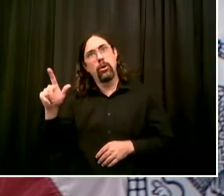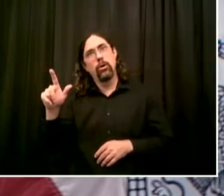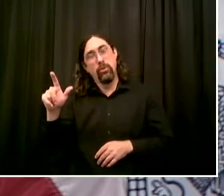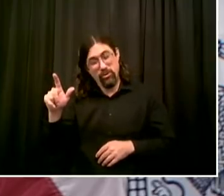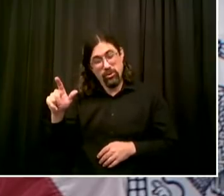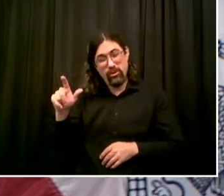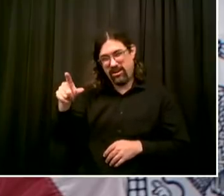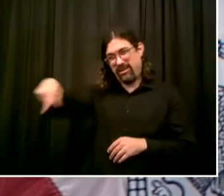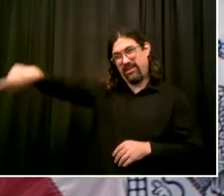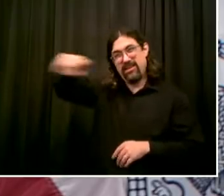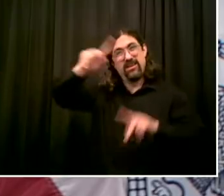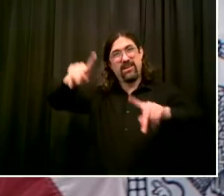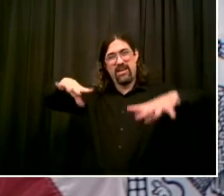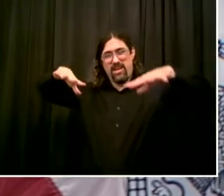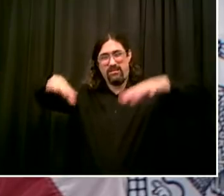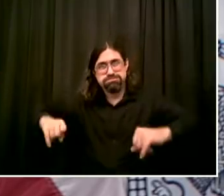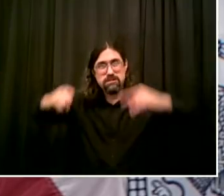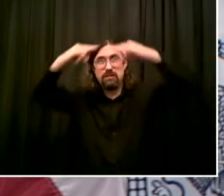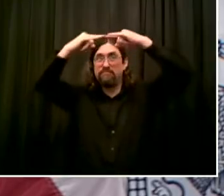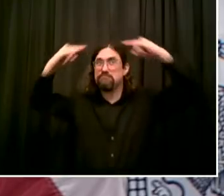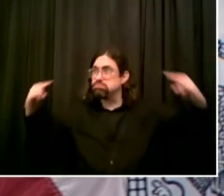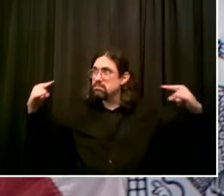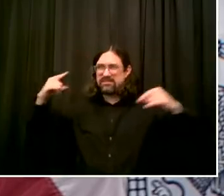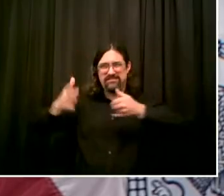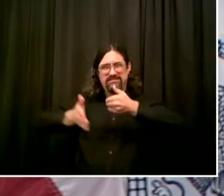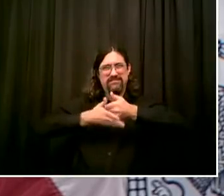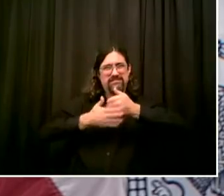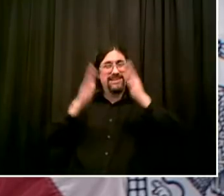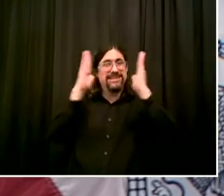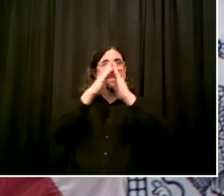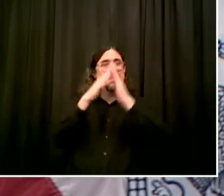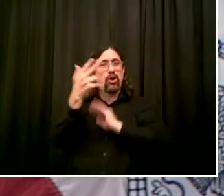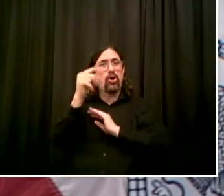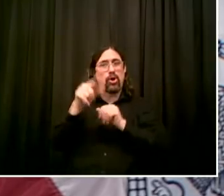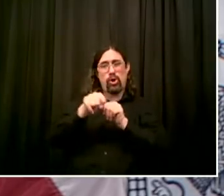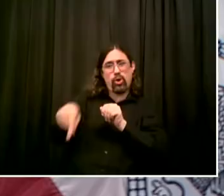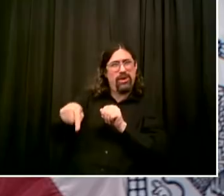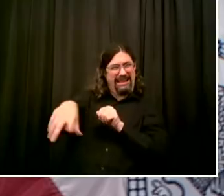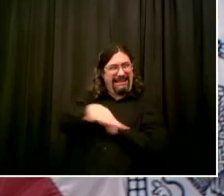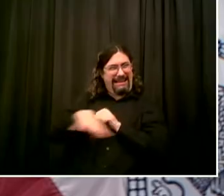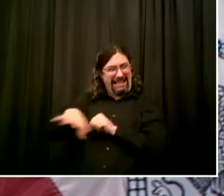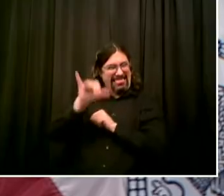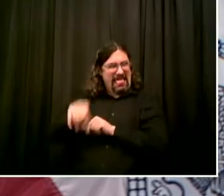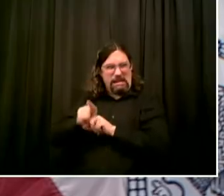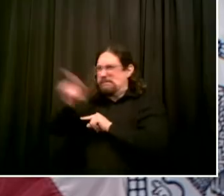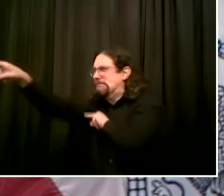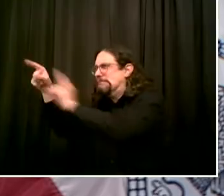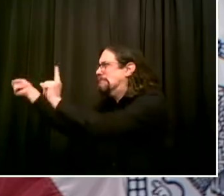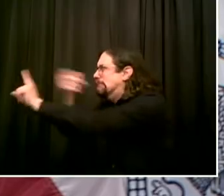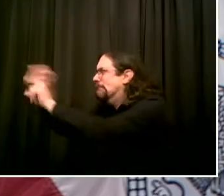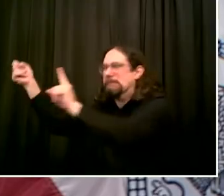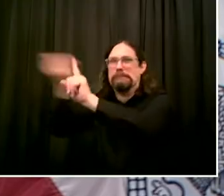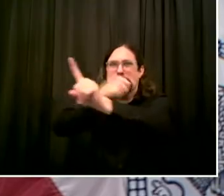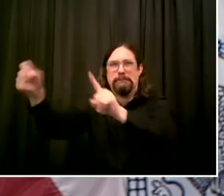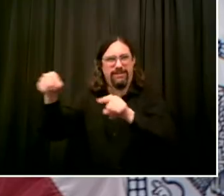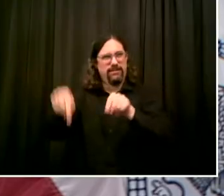SMO Y QUESTION IS, NO ONE POINT IS THIS UNACCEPTABLE ENOUGH THAT THE CITY ACTUALLY